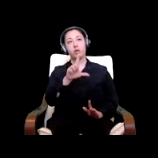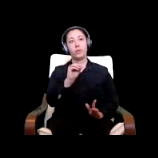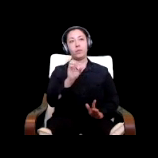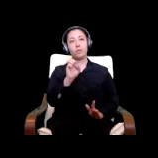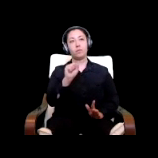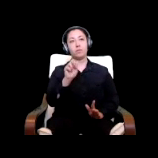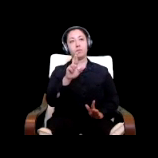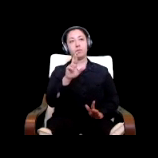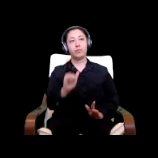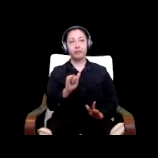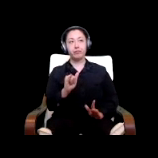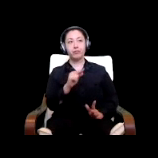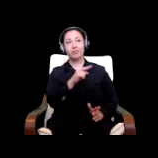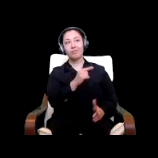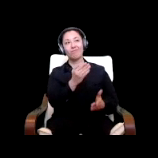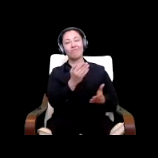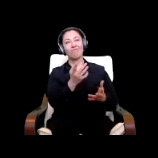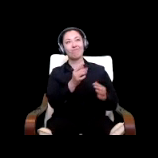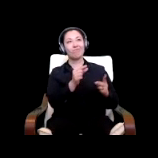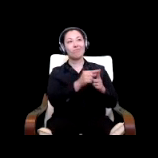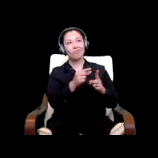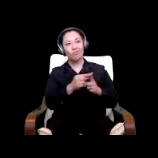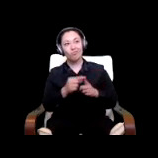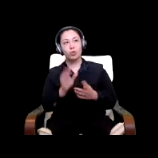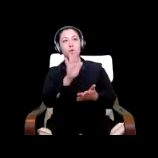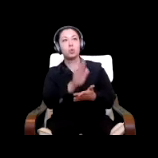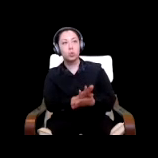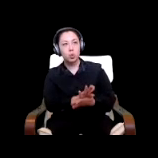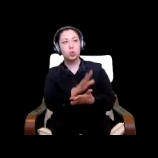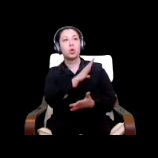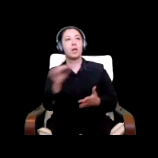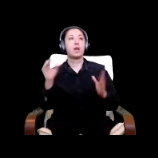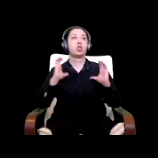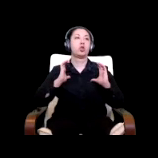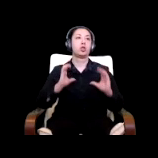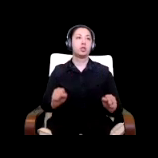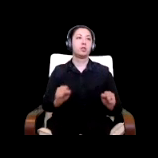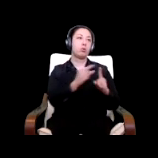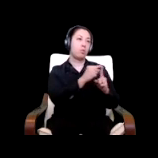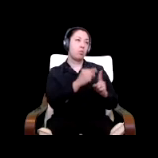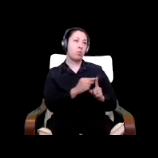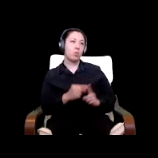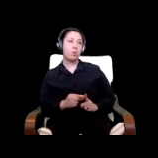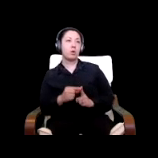of the school jargon and CHARGE jargon for professionals and for parents.